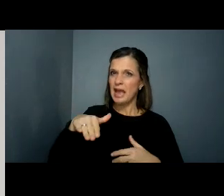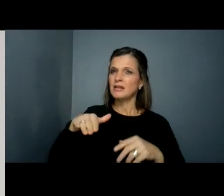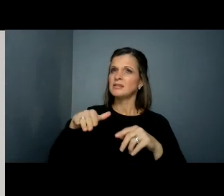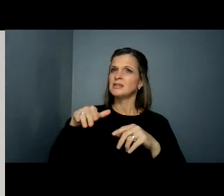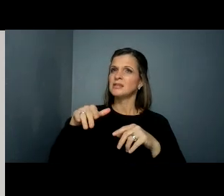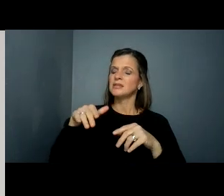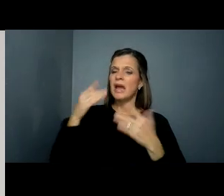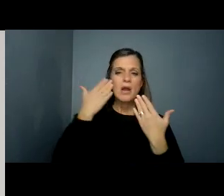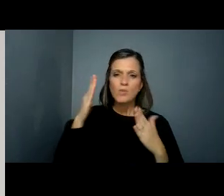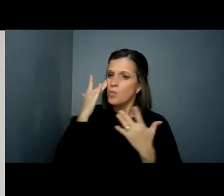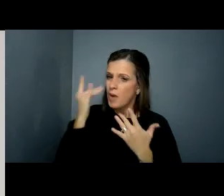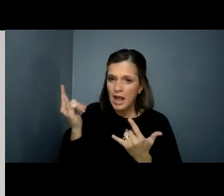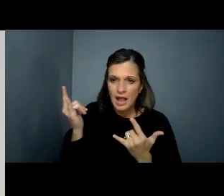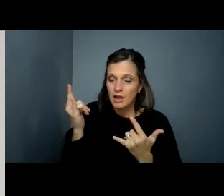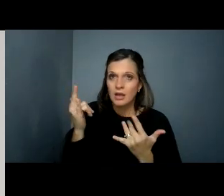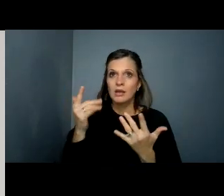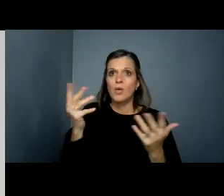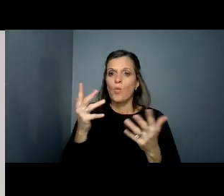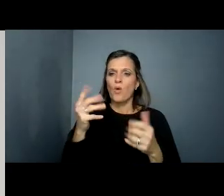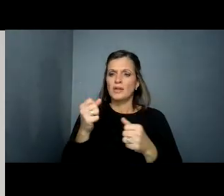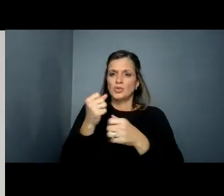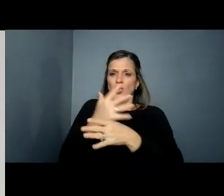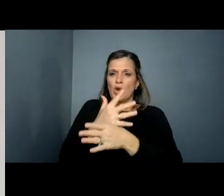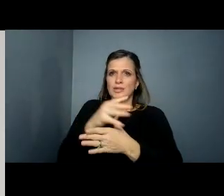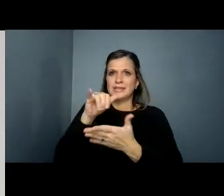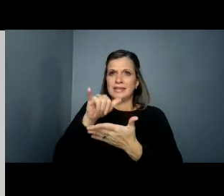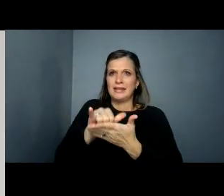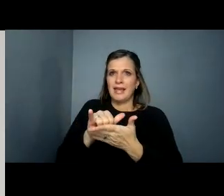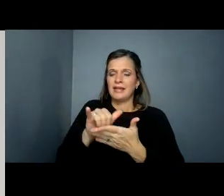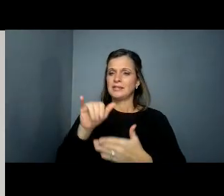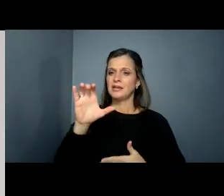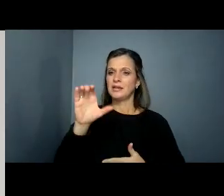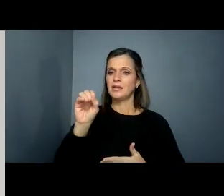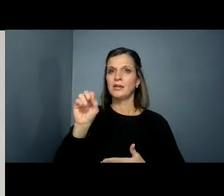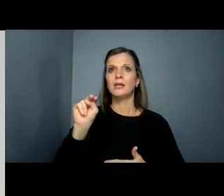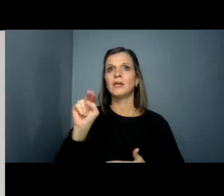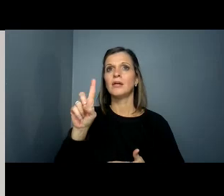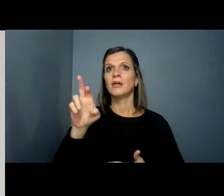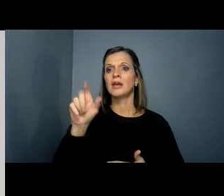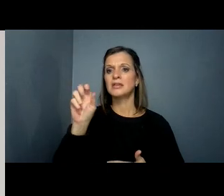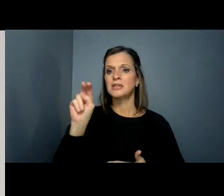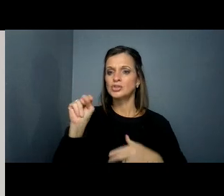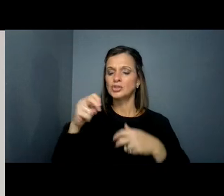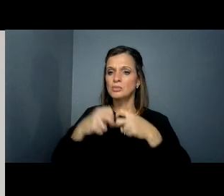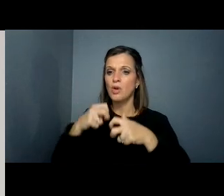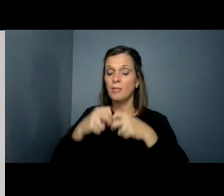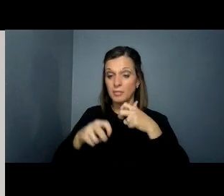But what could be causing the conductive component? Do I need to get that to the ear, nose and throat Doc? What happens that I happen to see the wax